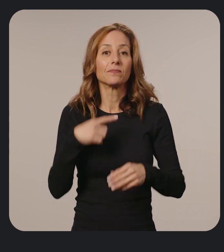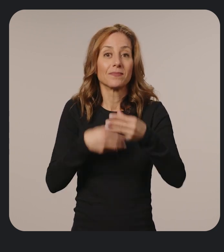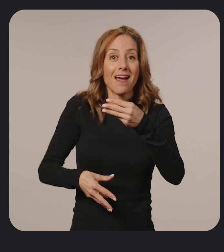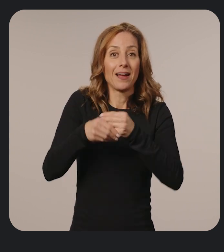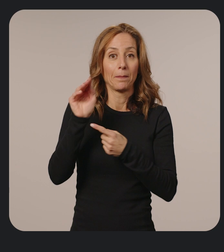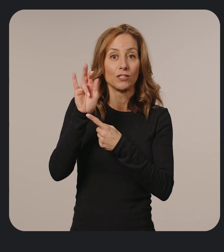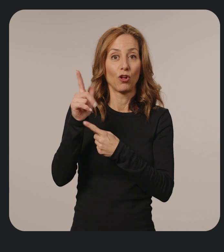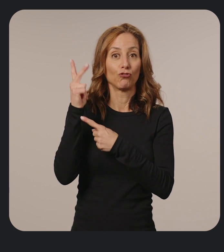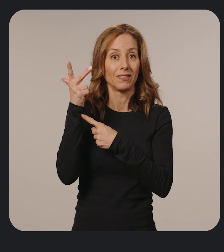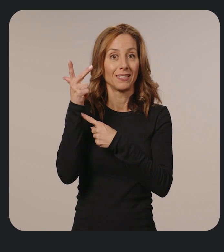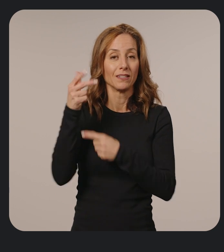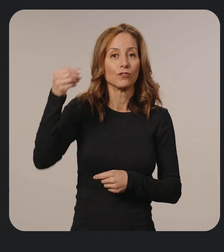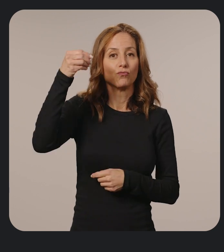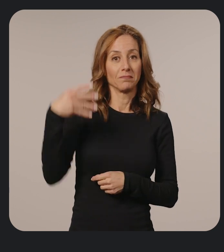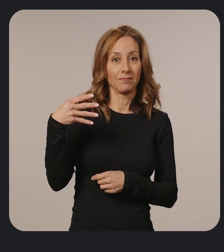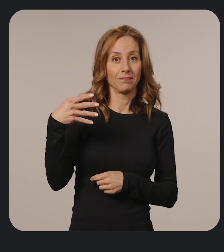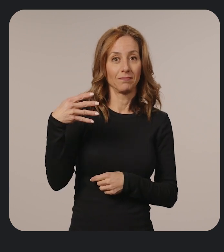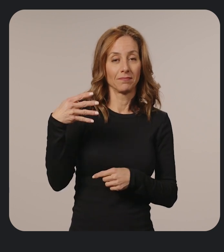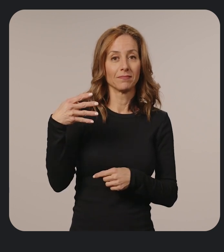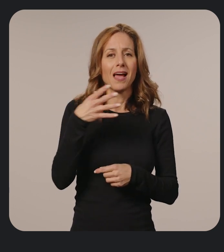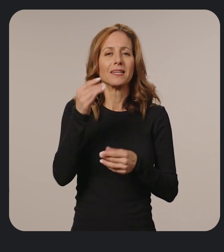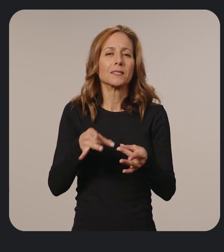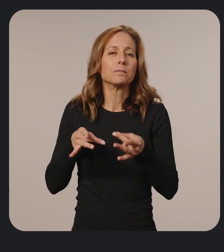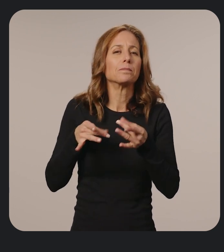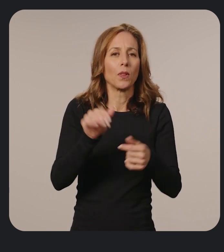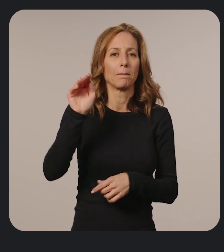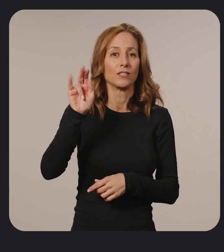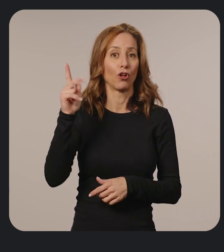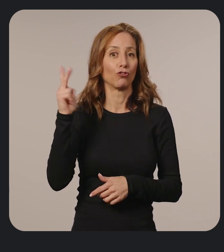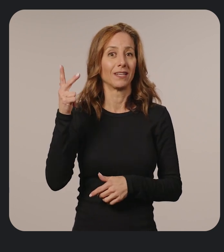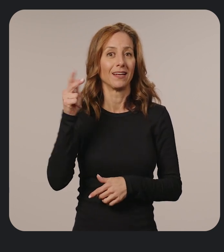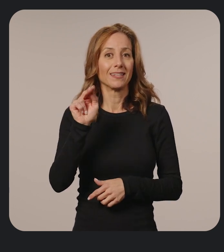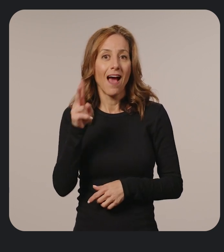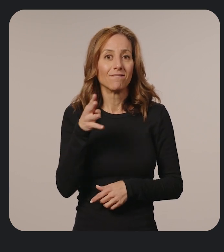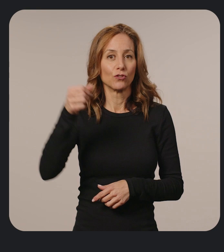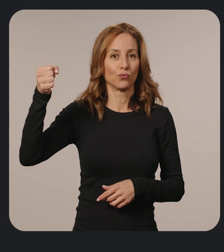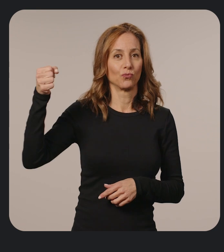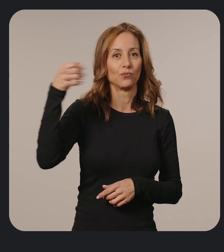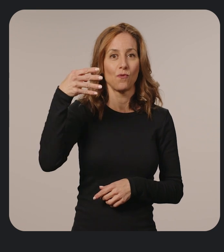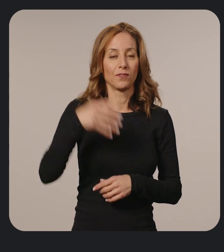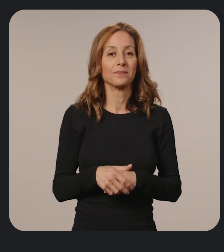We've added the Material 3 dropdown menu and the very smooth looking Material 3 navigation drawer.